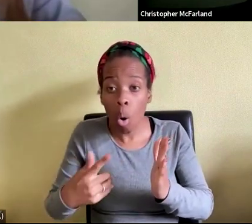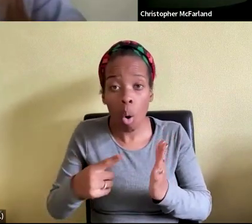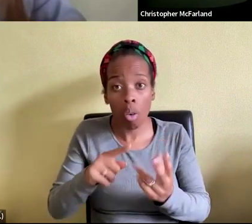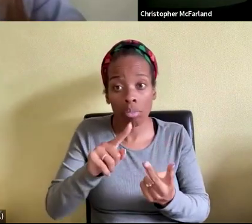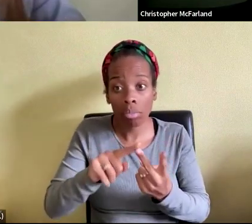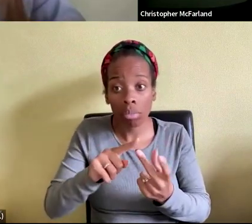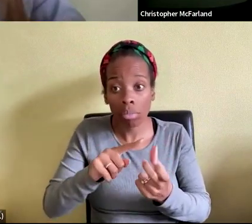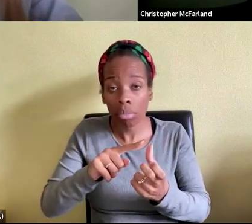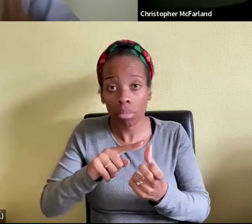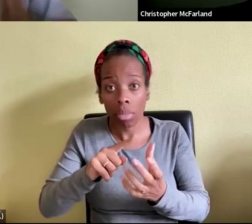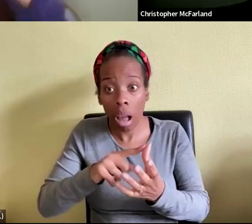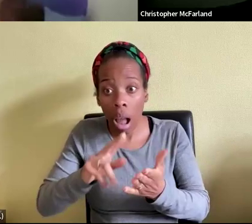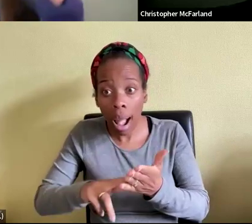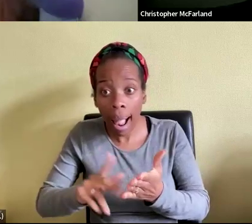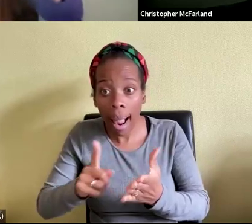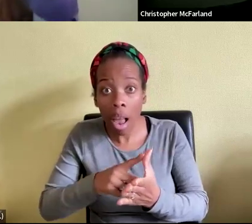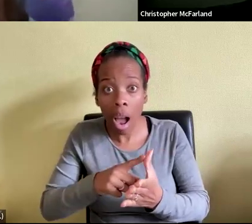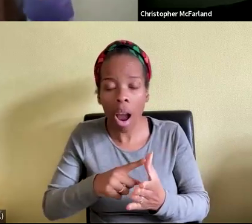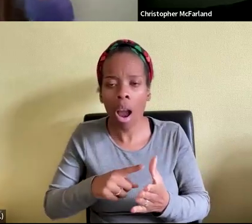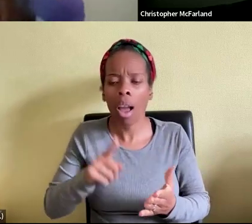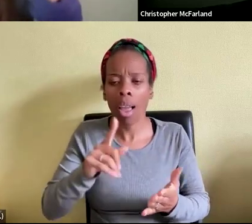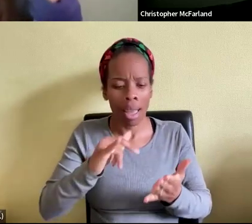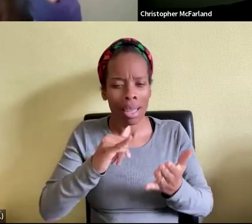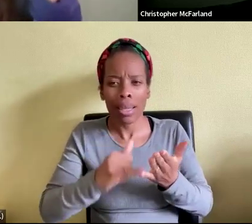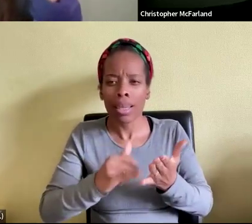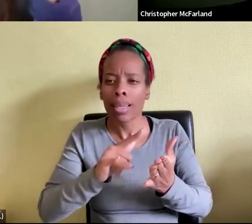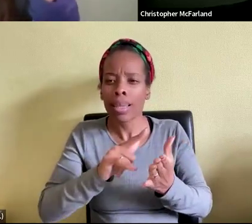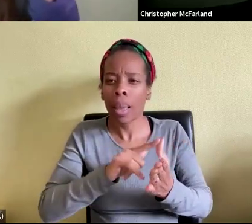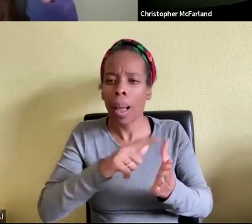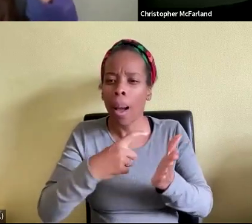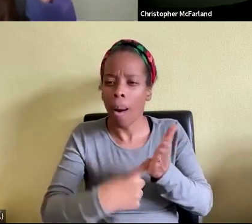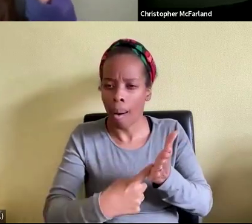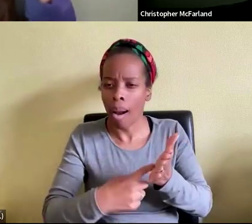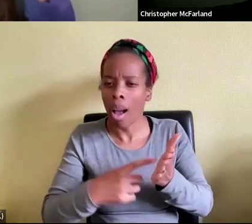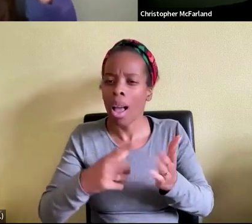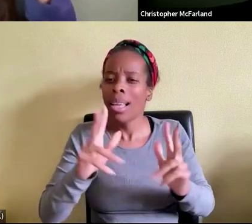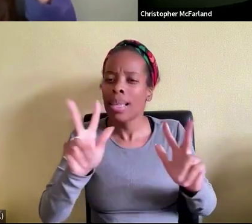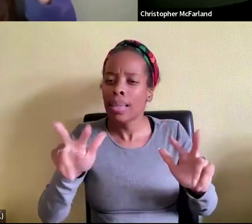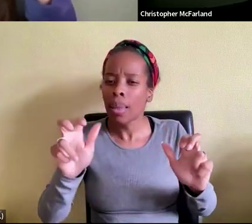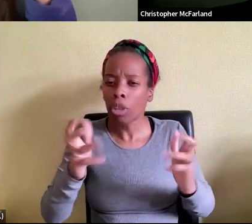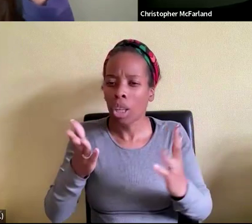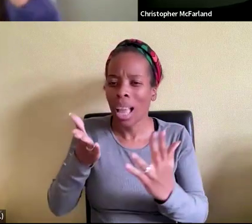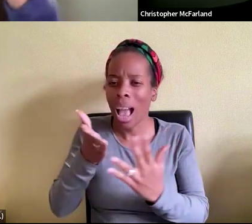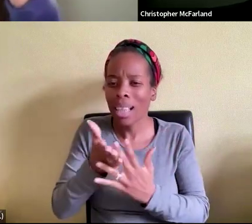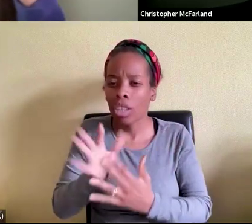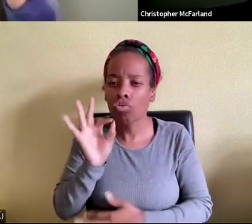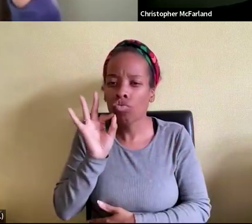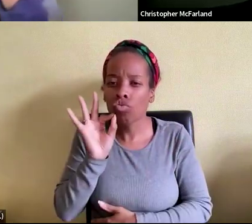whether you can ask like, kind of like the whole uni to search for your name or email address mentions or whether that is,